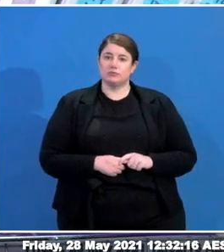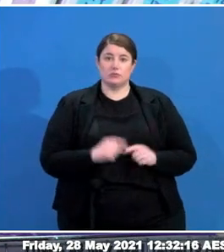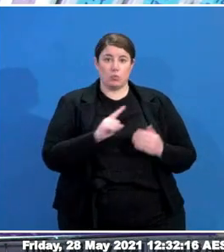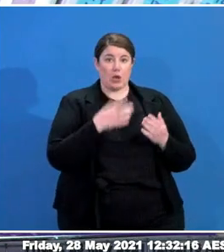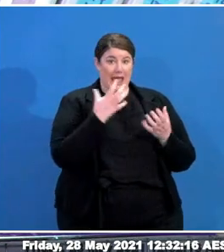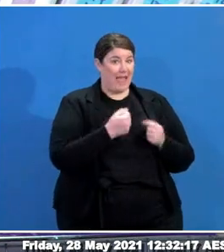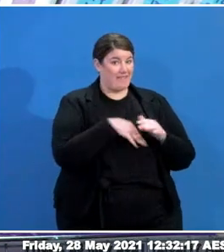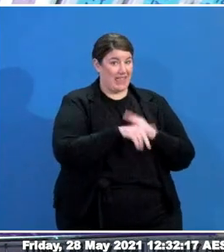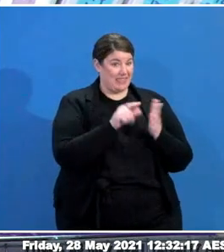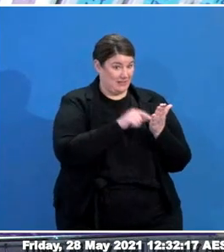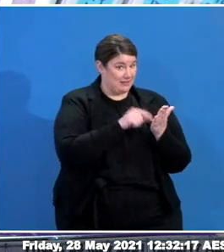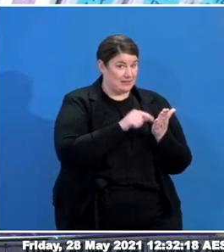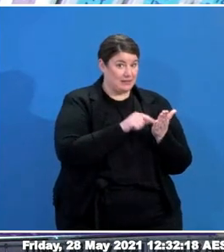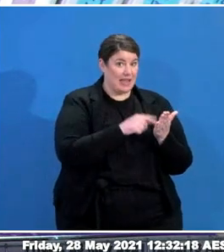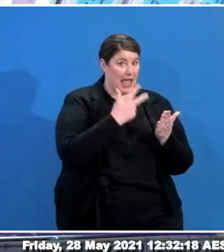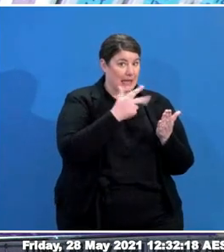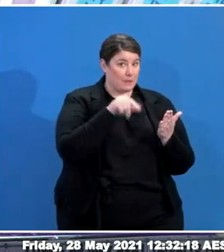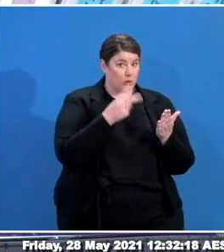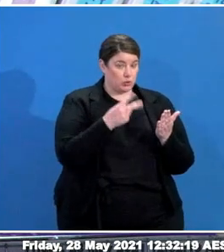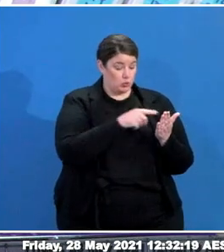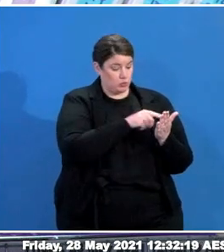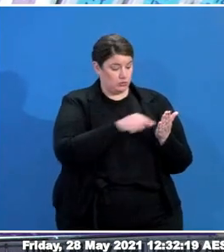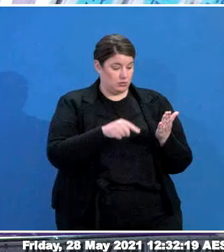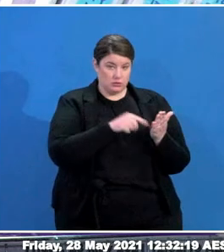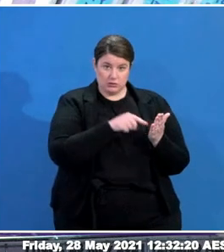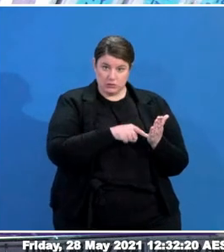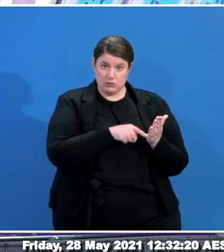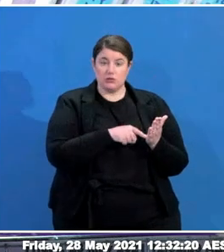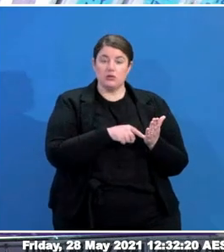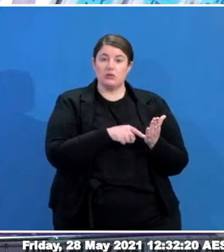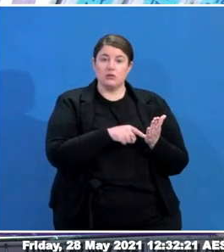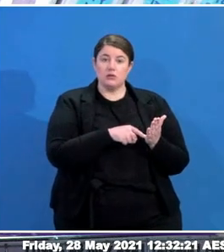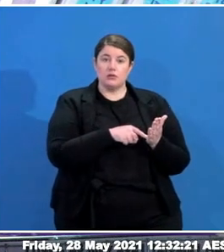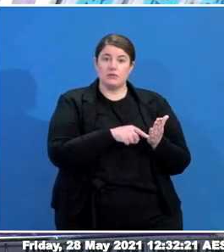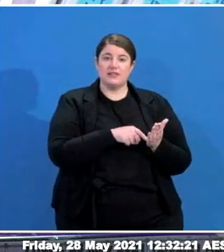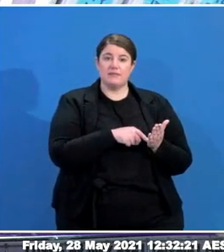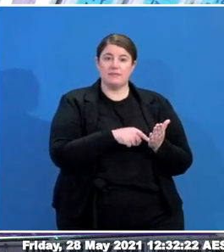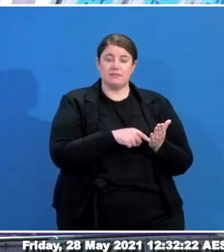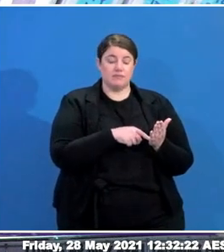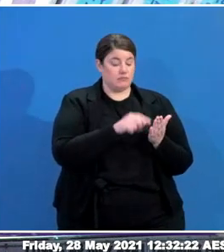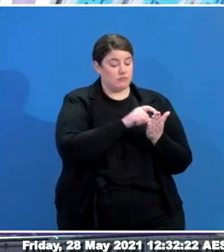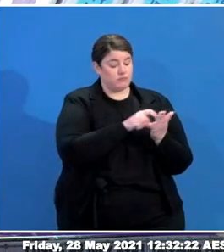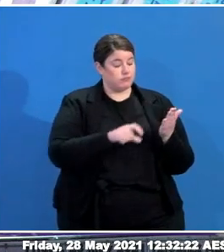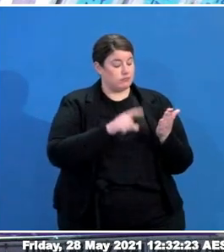minutes for item 8.2, the discussions recorded in the minutes relate to the